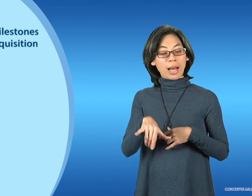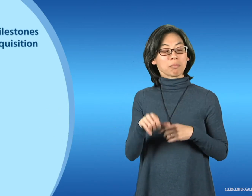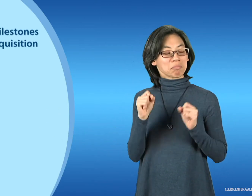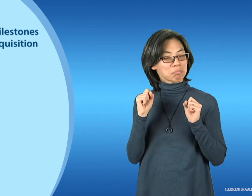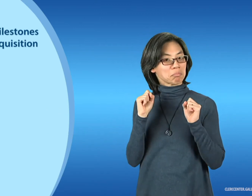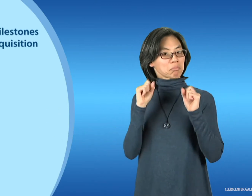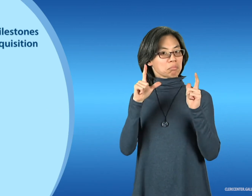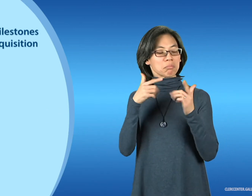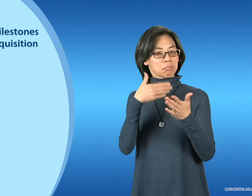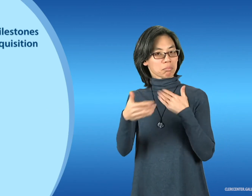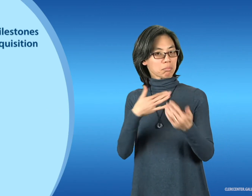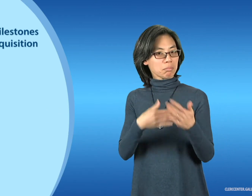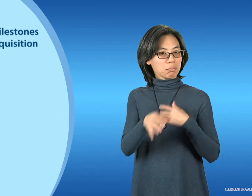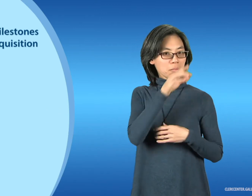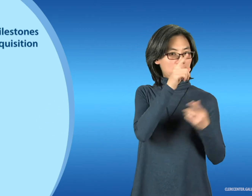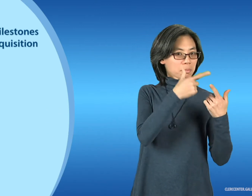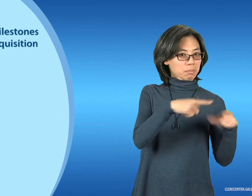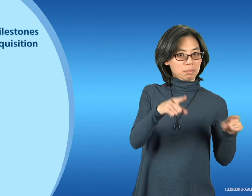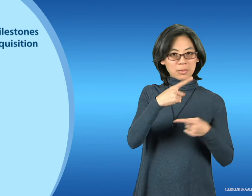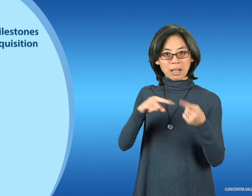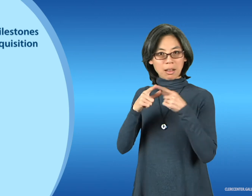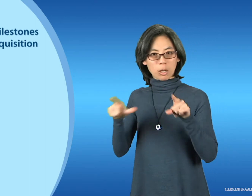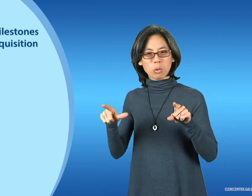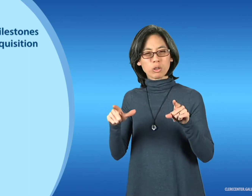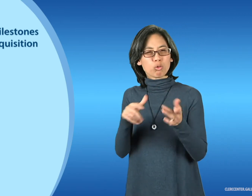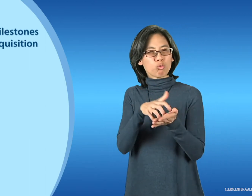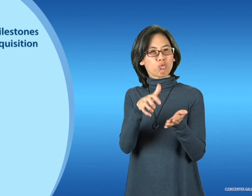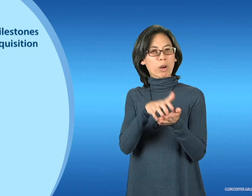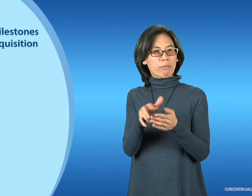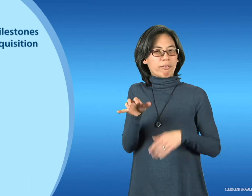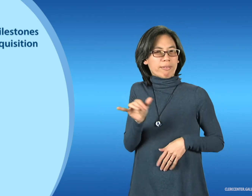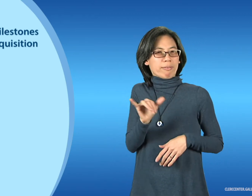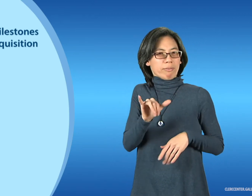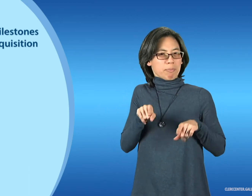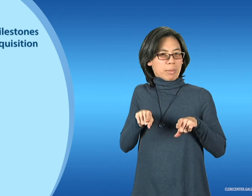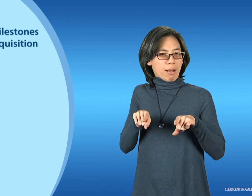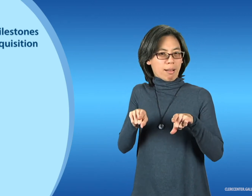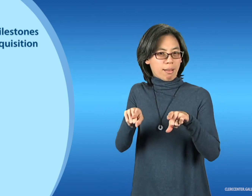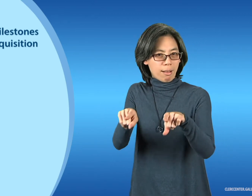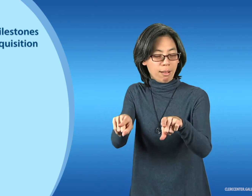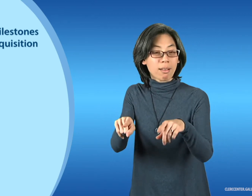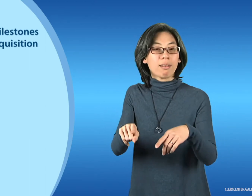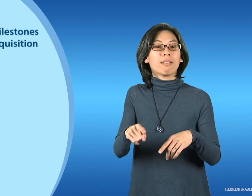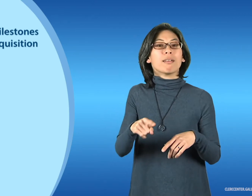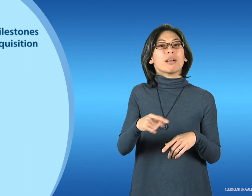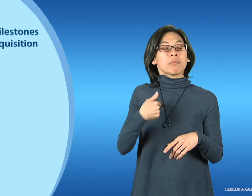That really is surprisingly similar regardless of whether we're talking about acquisition of sign language or spoken languages.